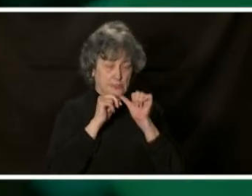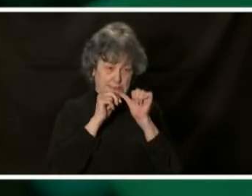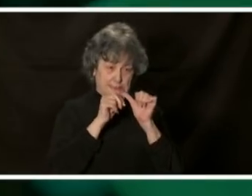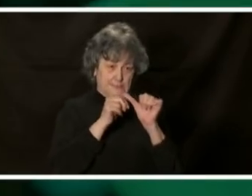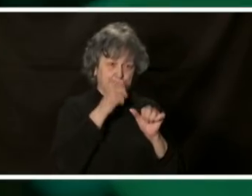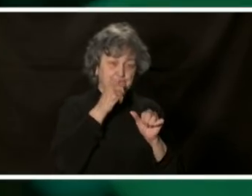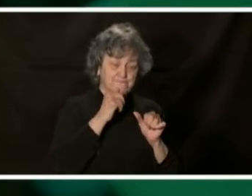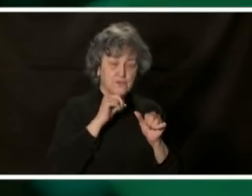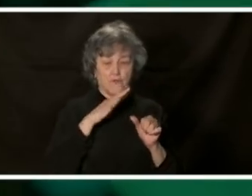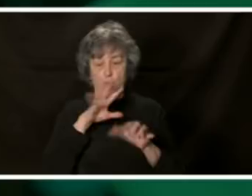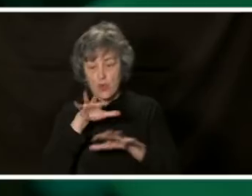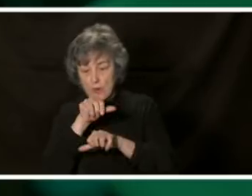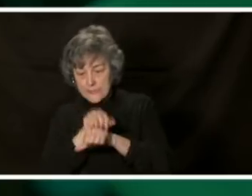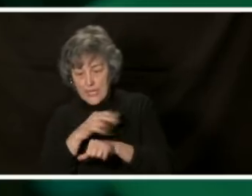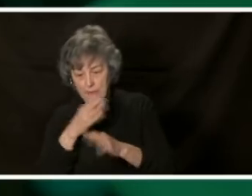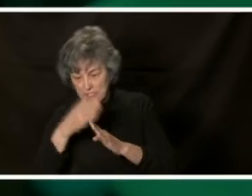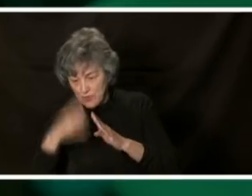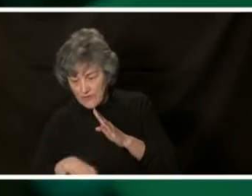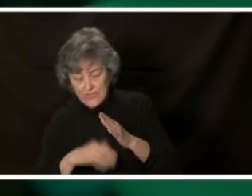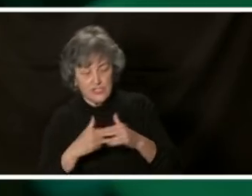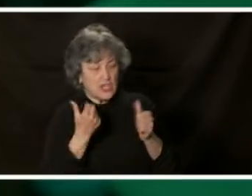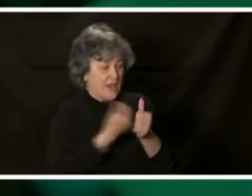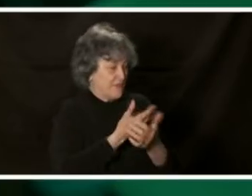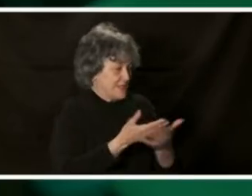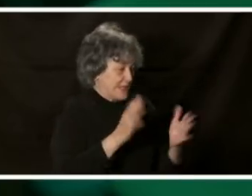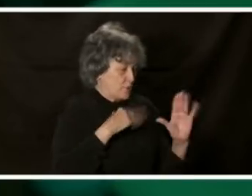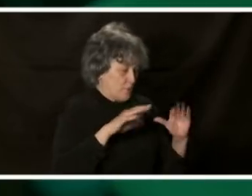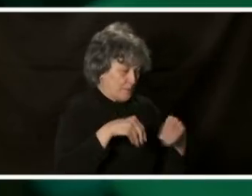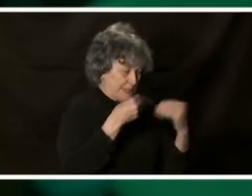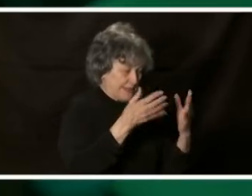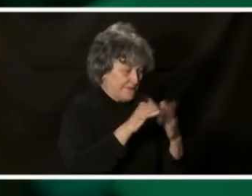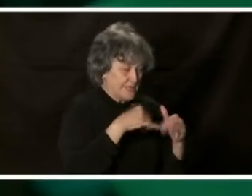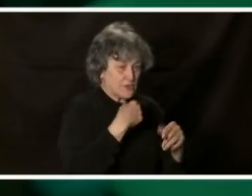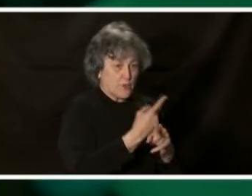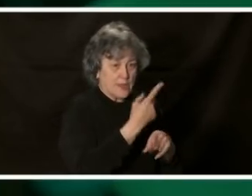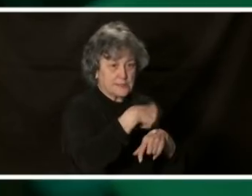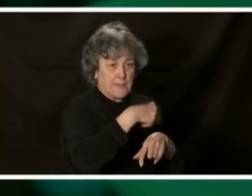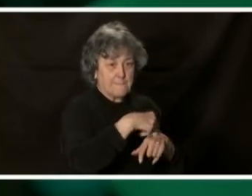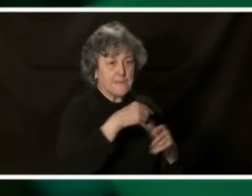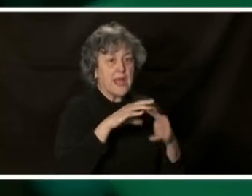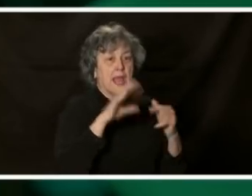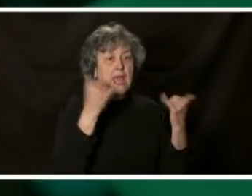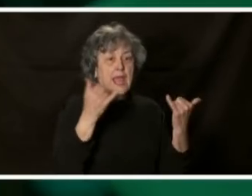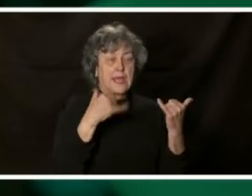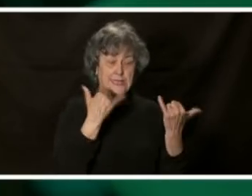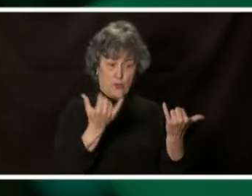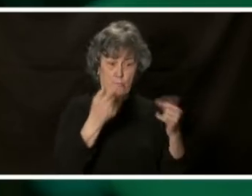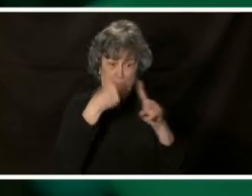AND PRESENTATIONS NEEDED TO BE GIVEN, ALL WHILE HAVING A JOB, AND POSSIBLY TAKING CARE OF A FAMILY.